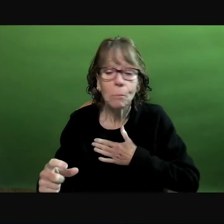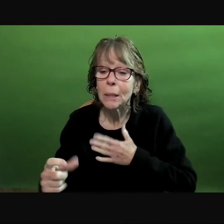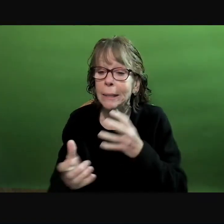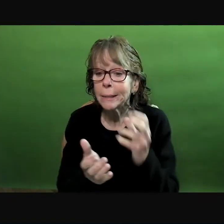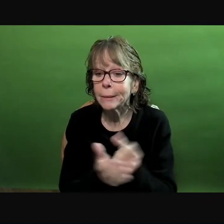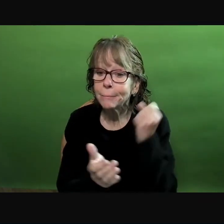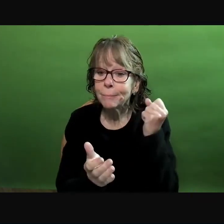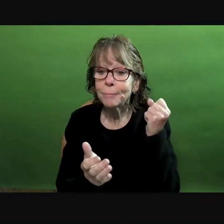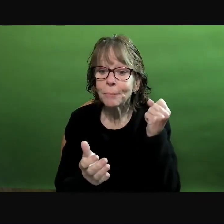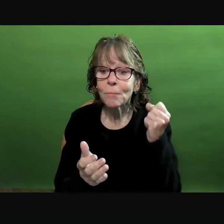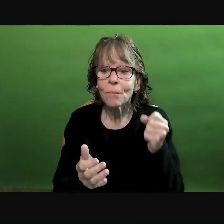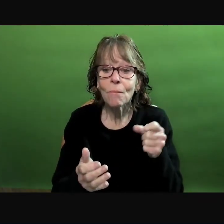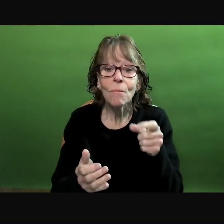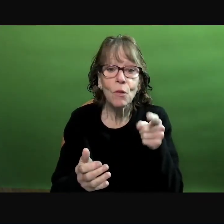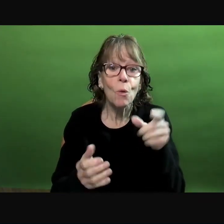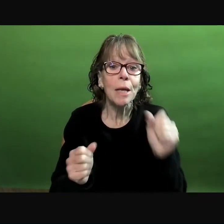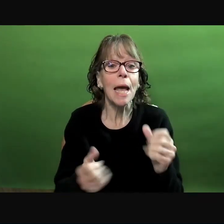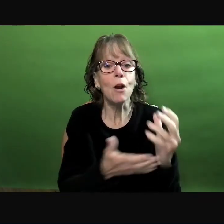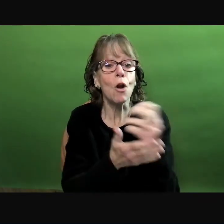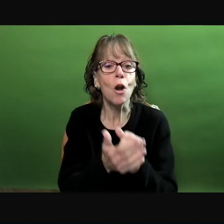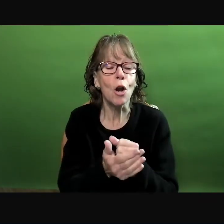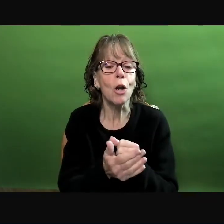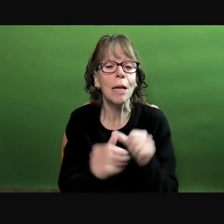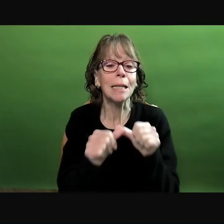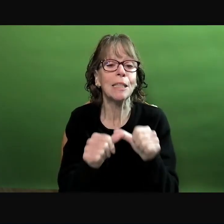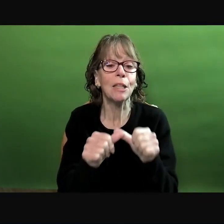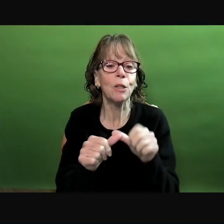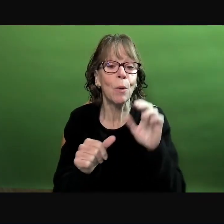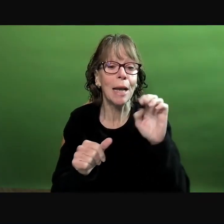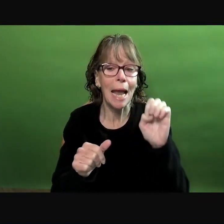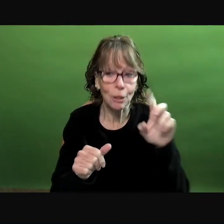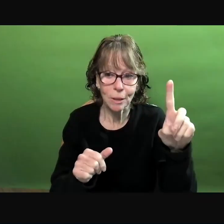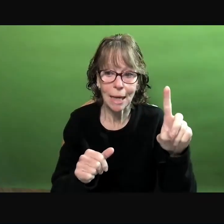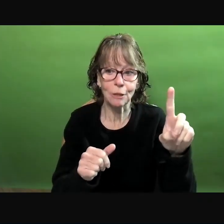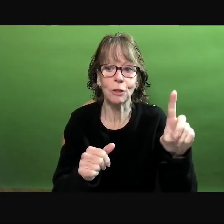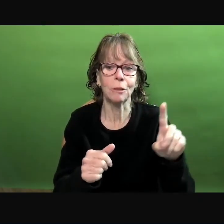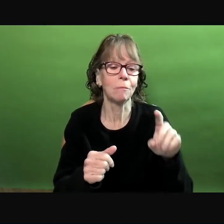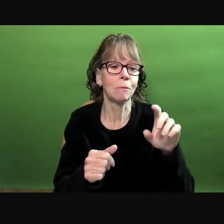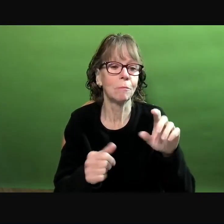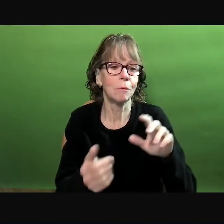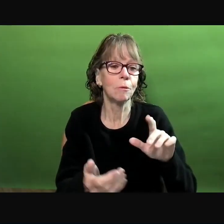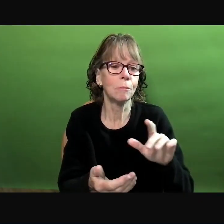medical education credits, which will detail at breaks and between the sessions. We've